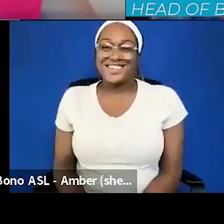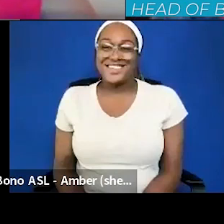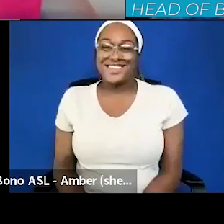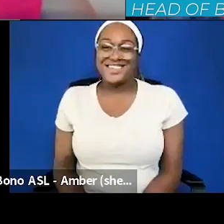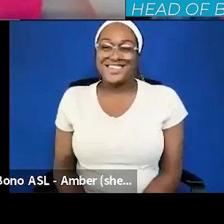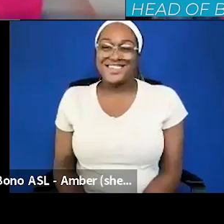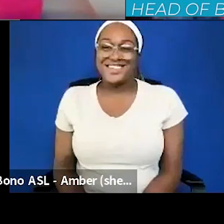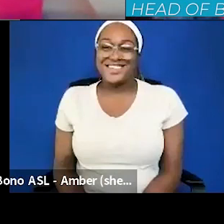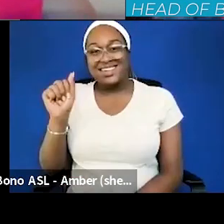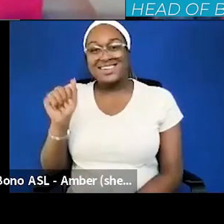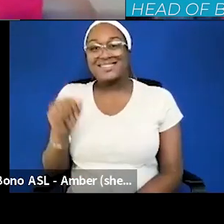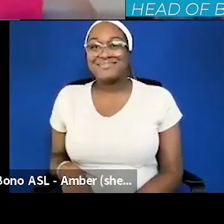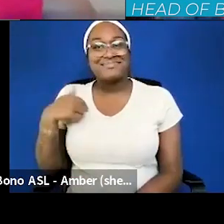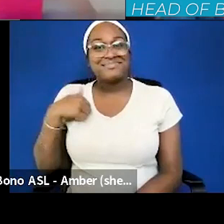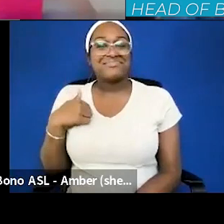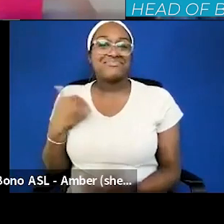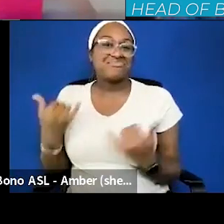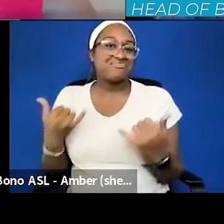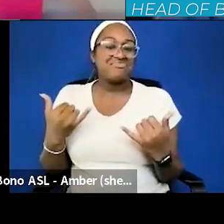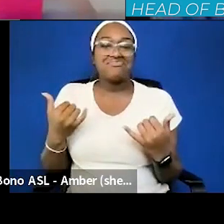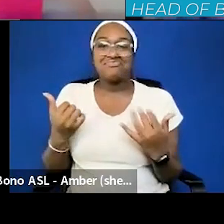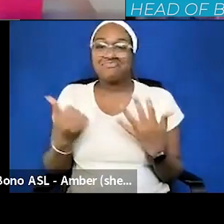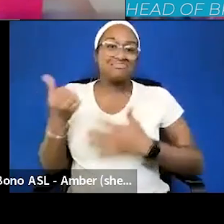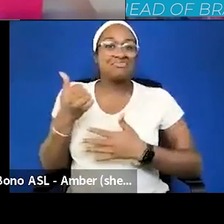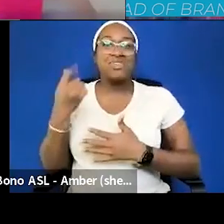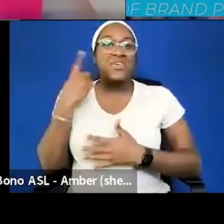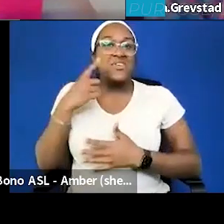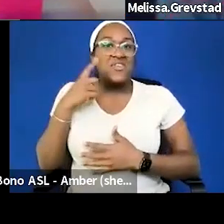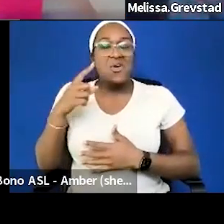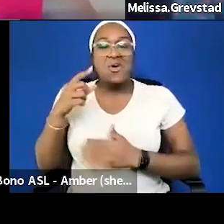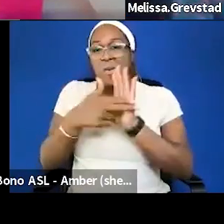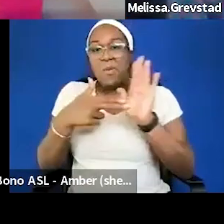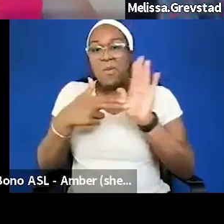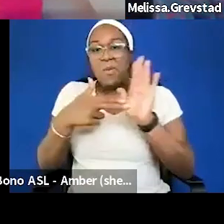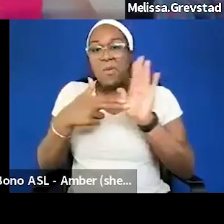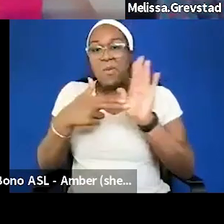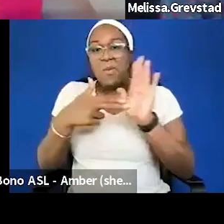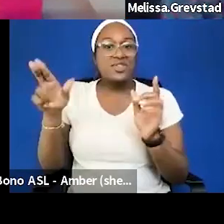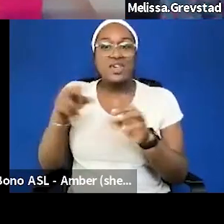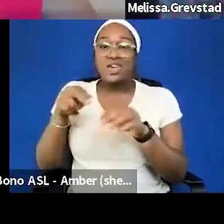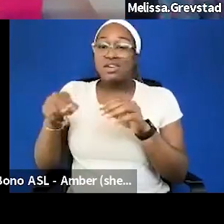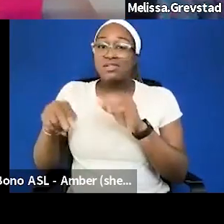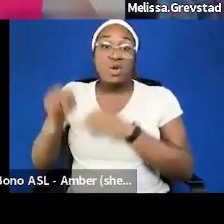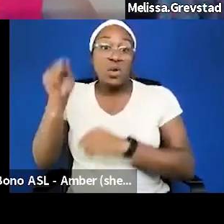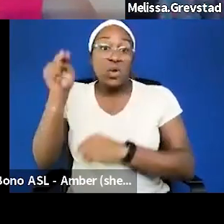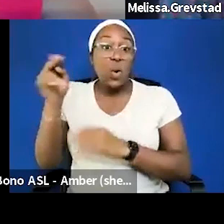and currently the head of brand purpose for Dove in North America. And what that actually means is I read all of the social impact